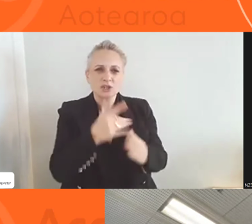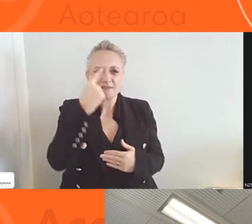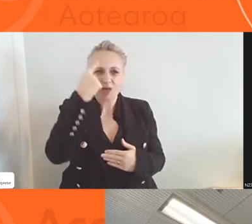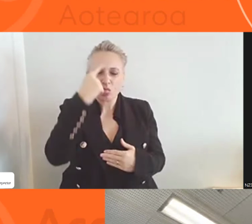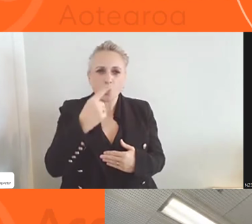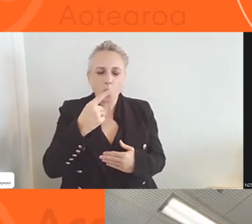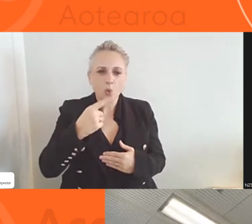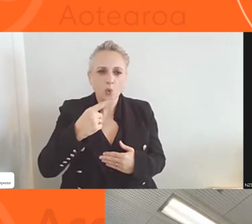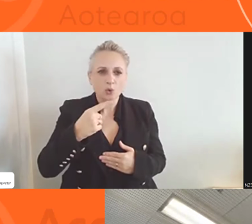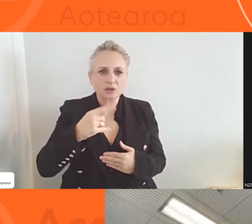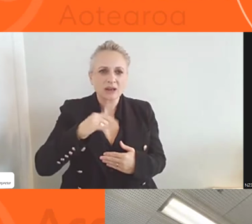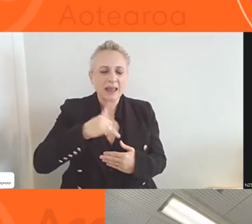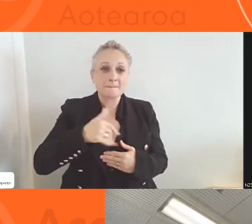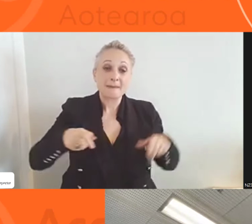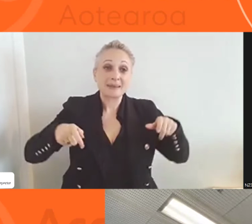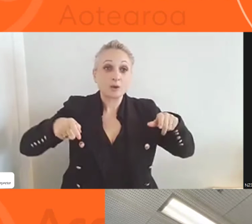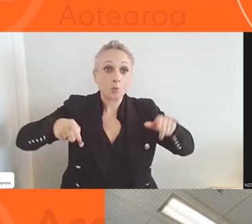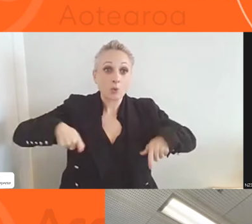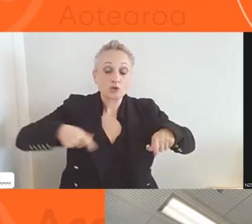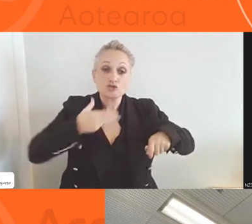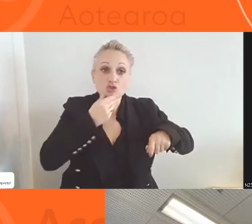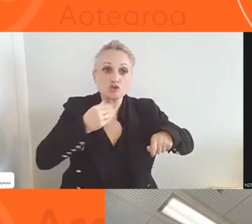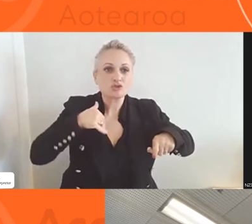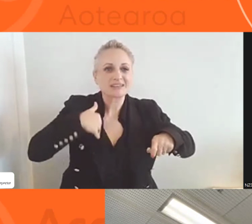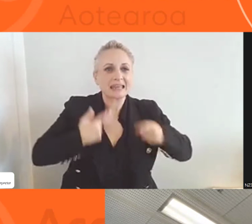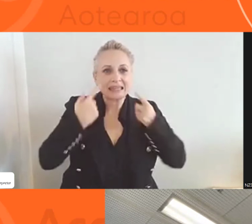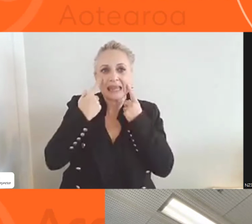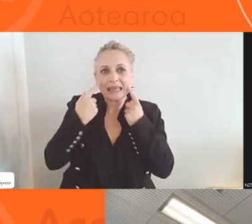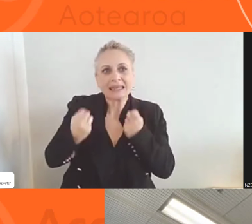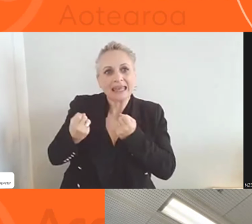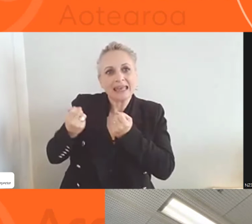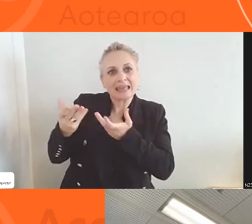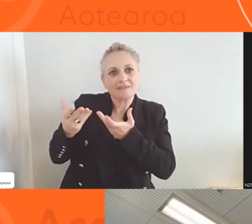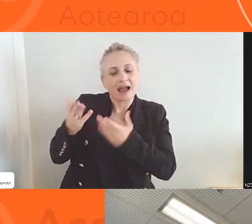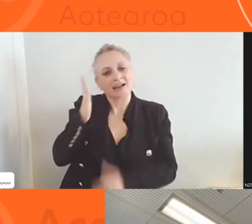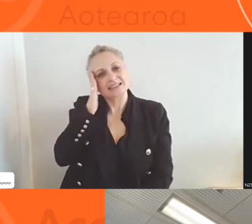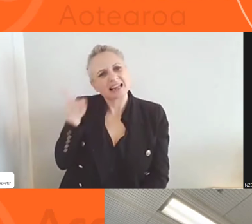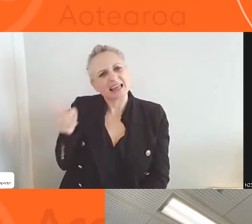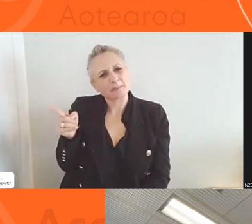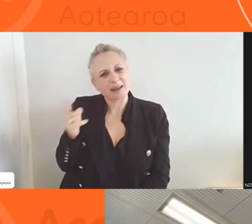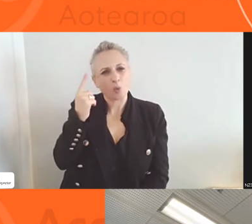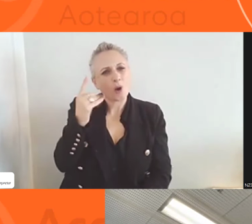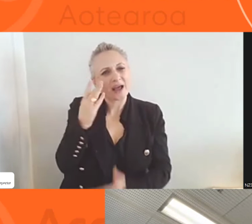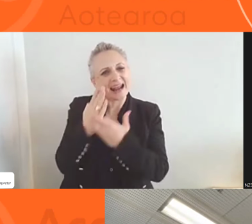sleeping over. You had one and a half rooms. The shower wasn't